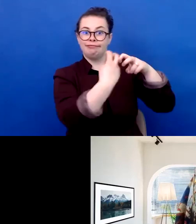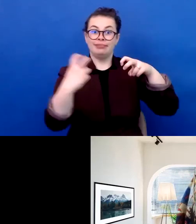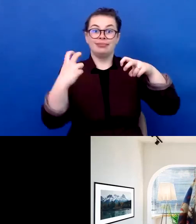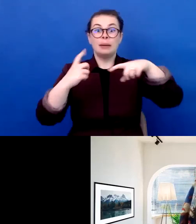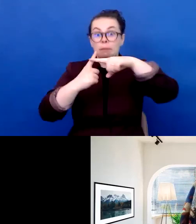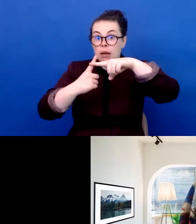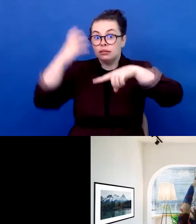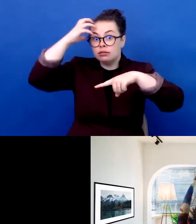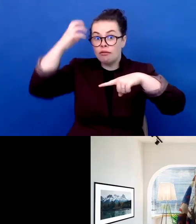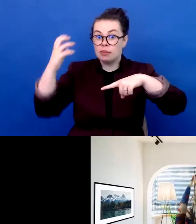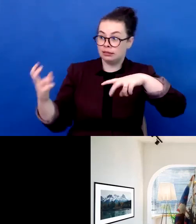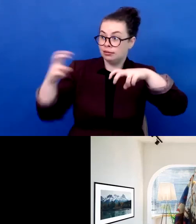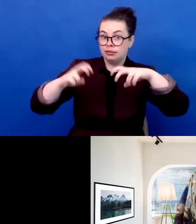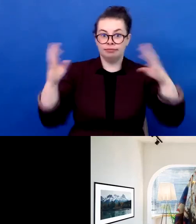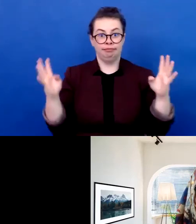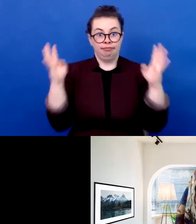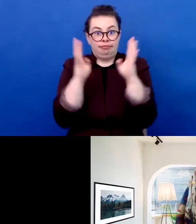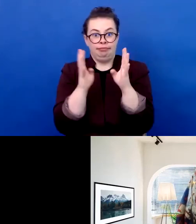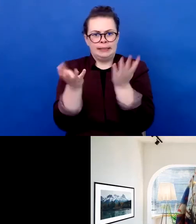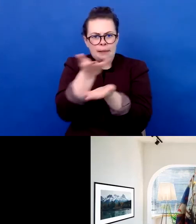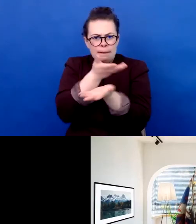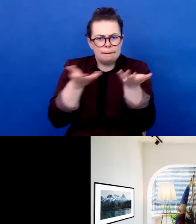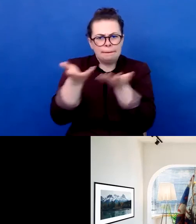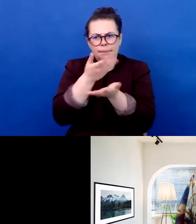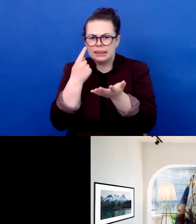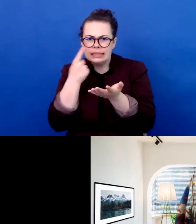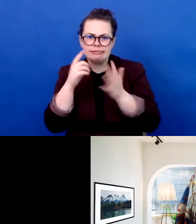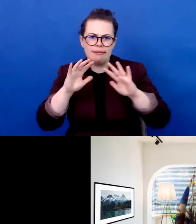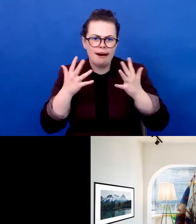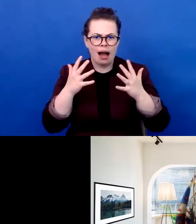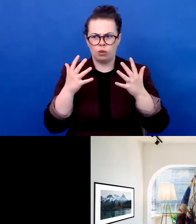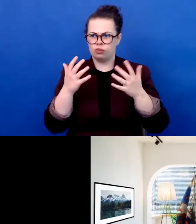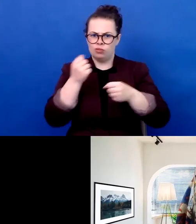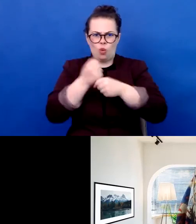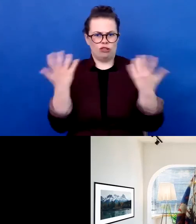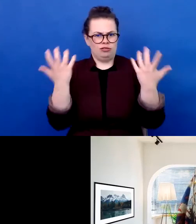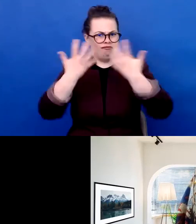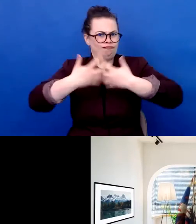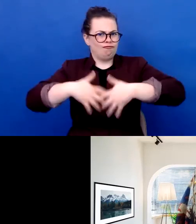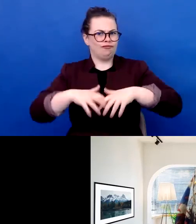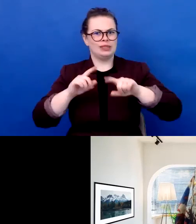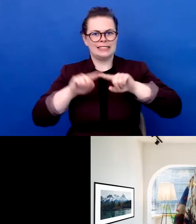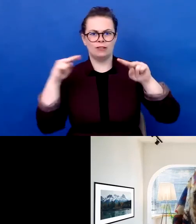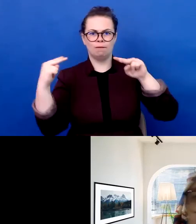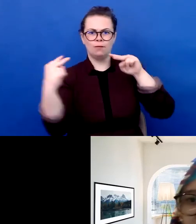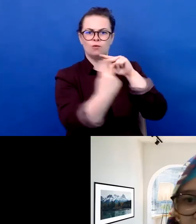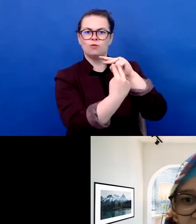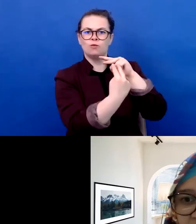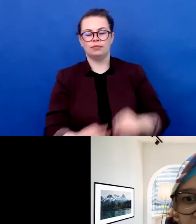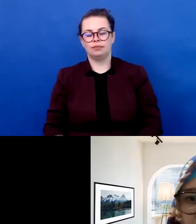uh province level or at national level or district levels and uh to answer i think there's a question